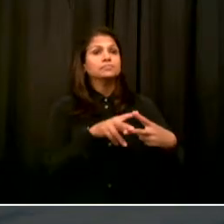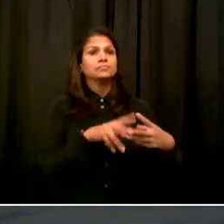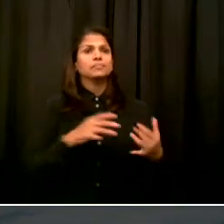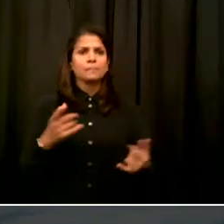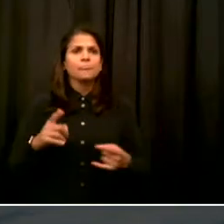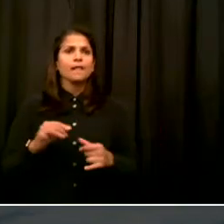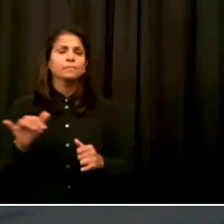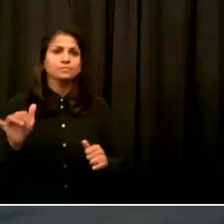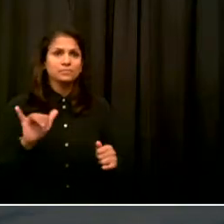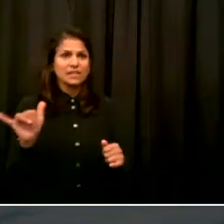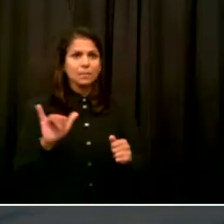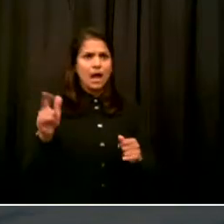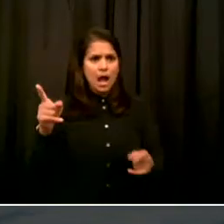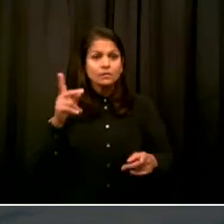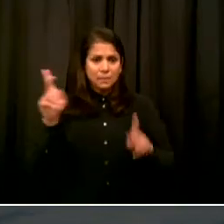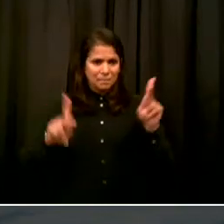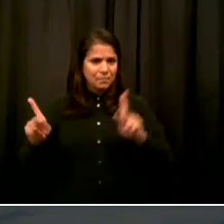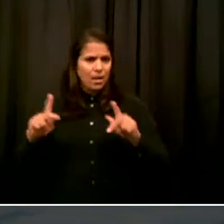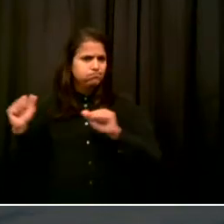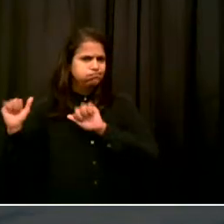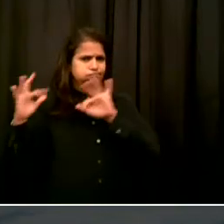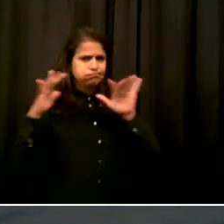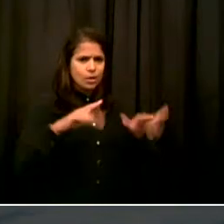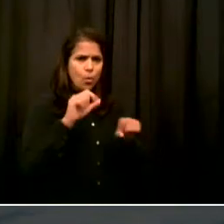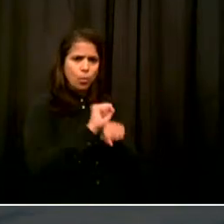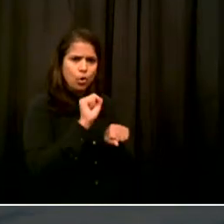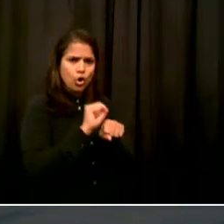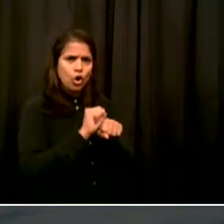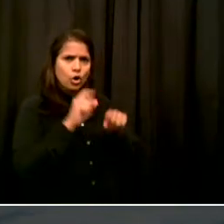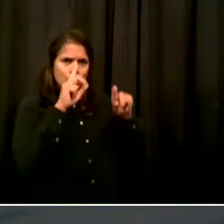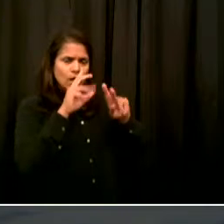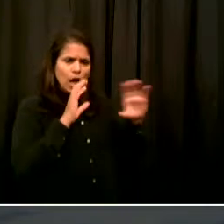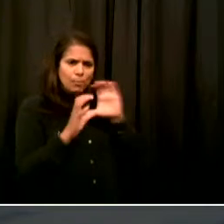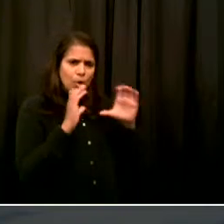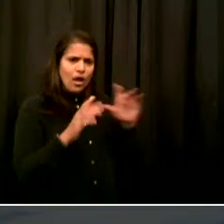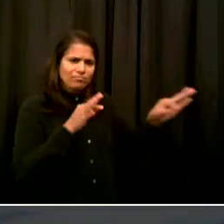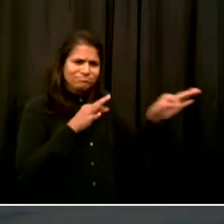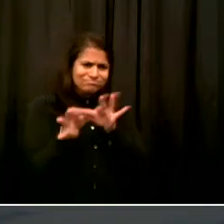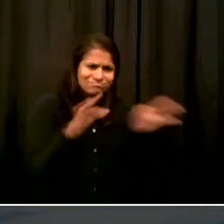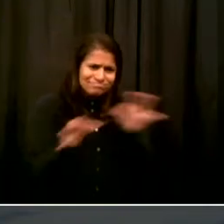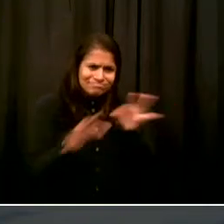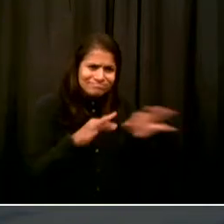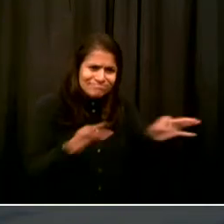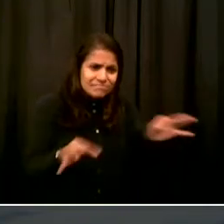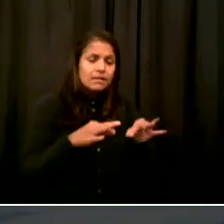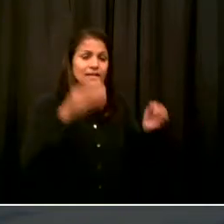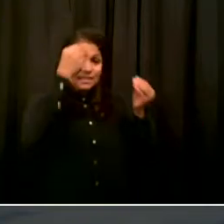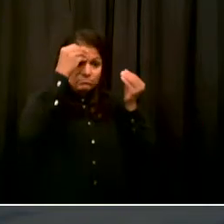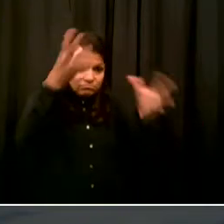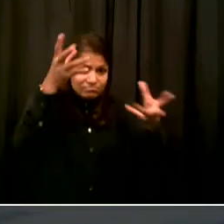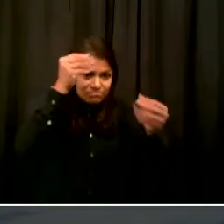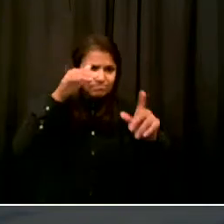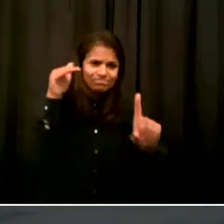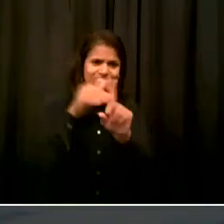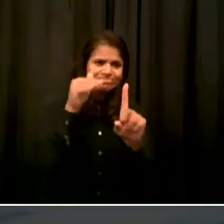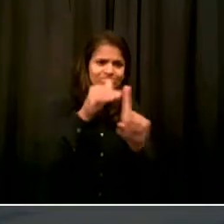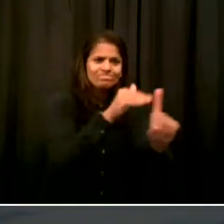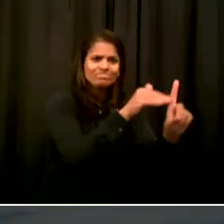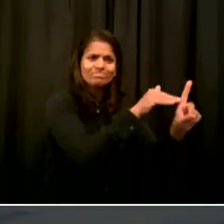WE ARE GOING TO SEND OUT A LOT OF ACTIVITY TO ADDRESS THIS. I